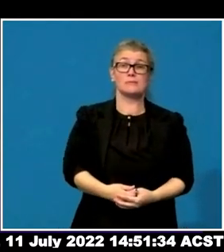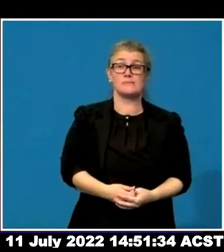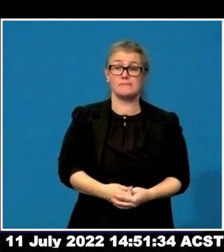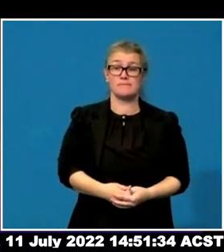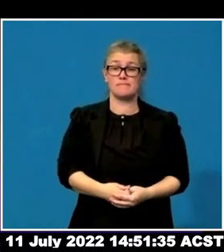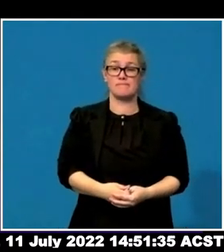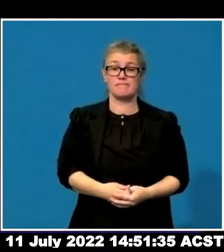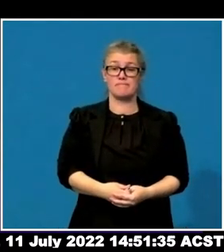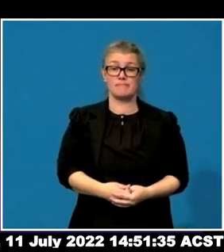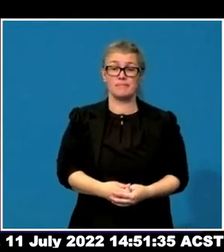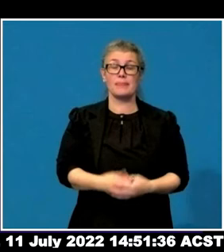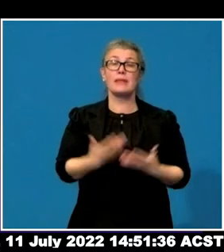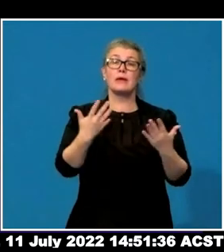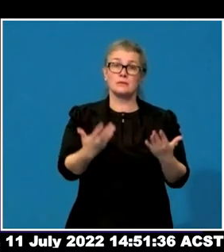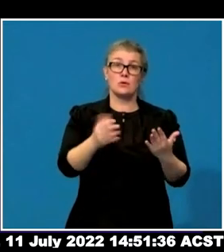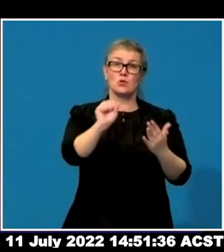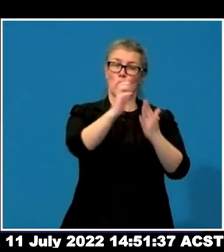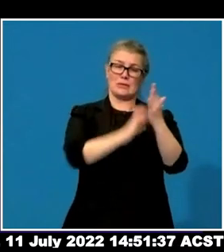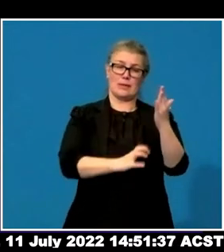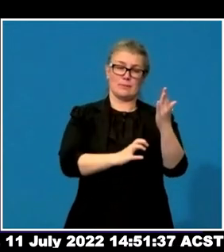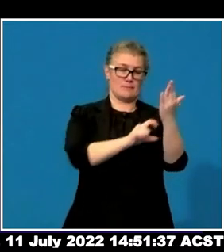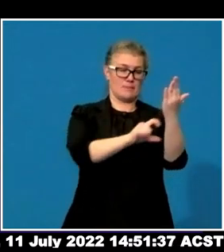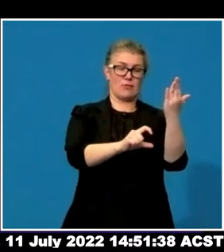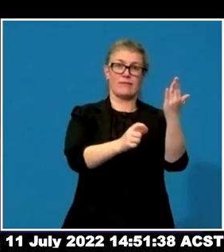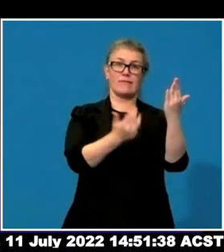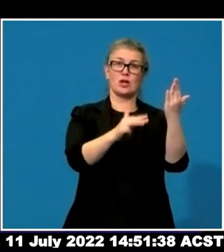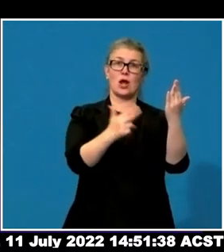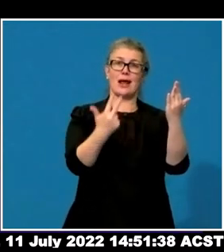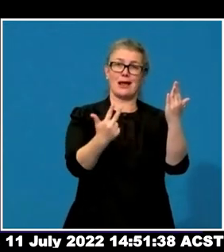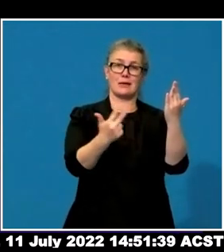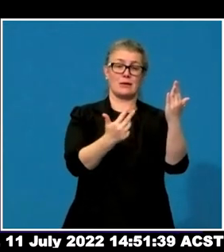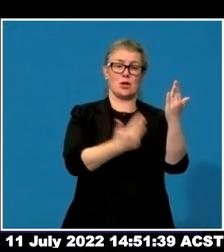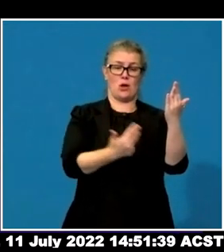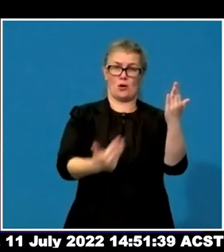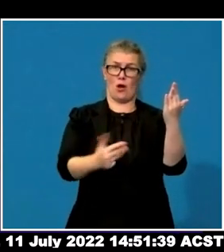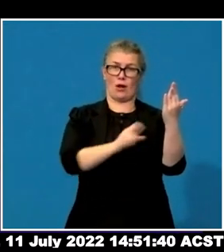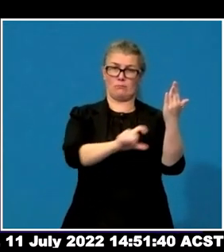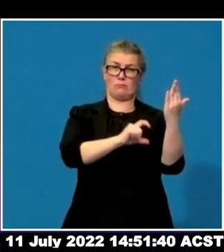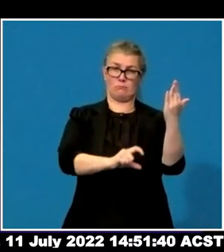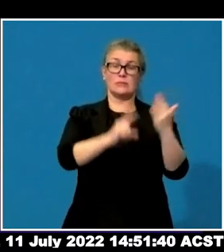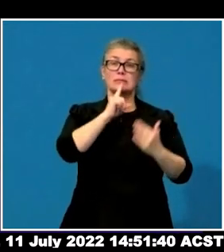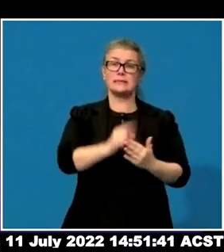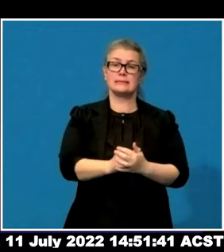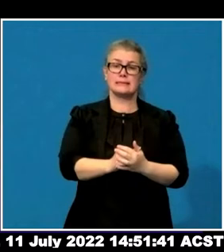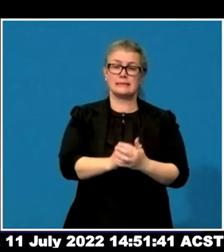and 99 of your statement. And for those listening, 98 says: "The NDIS is a person-centred model.